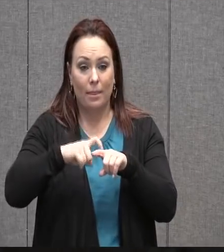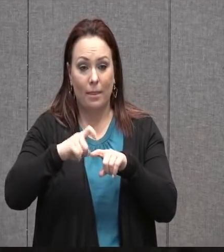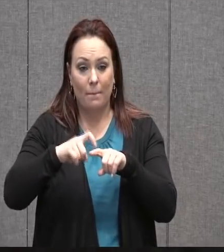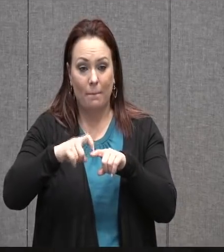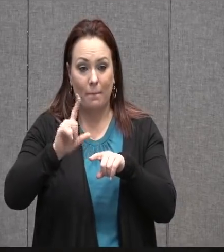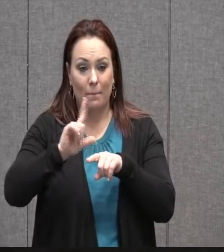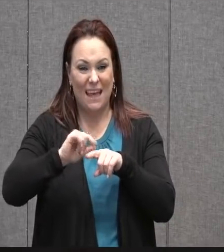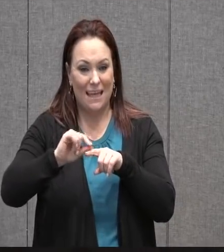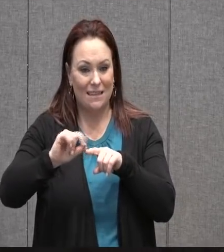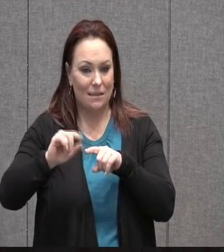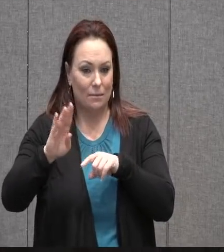The beans.